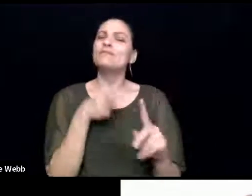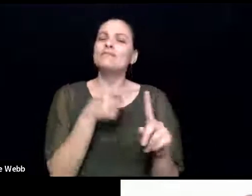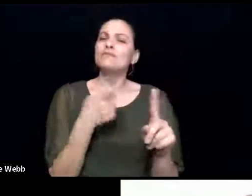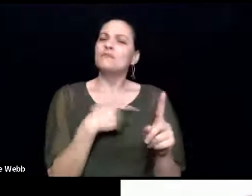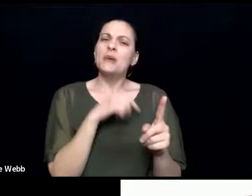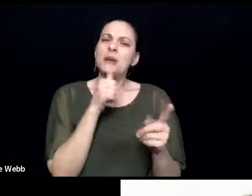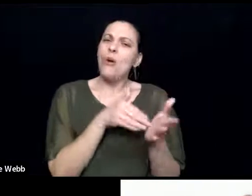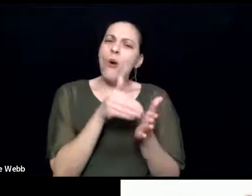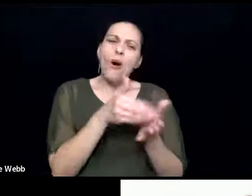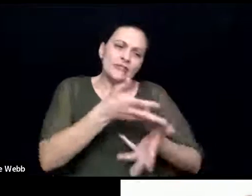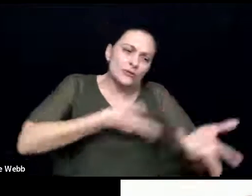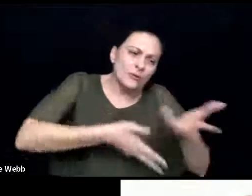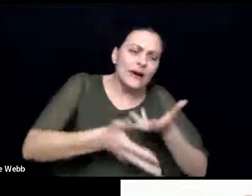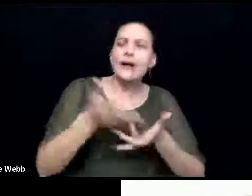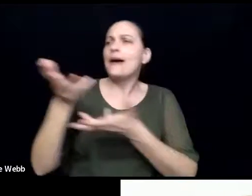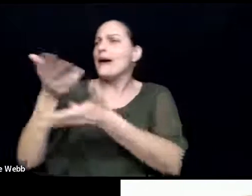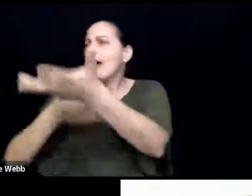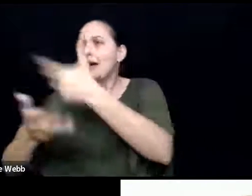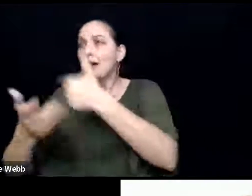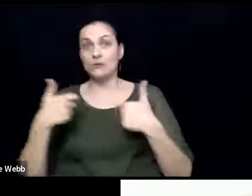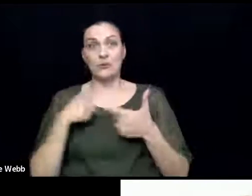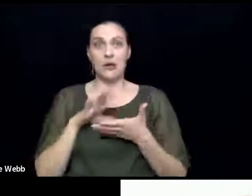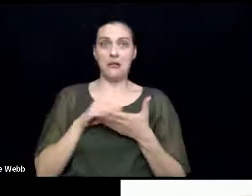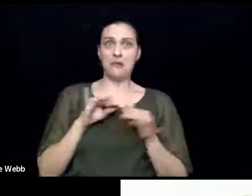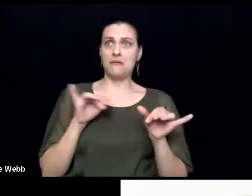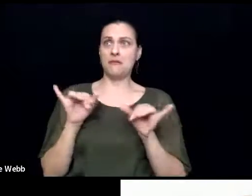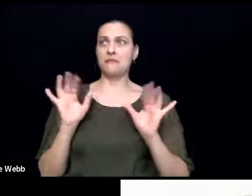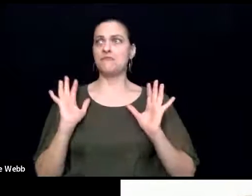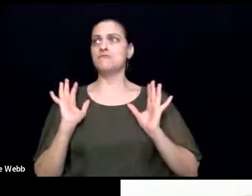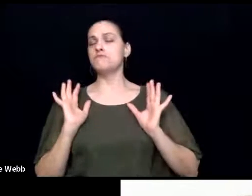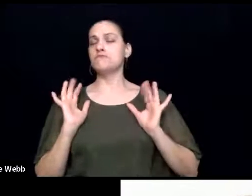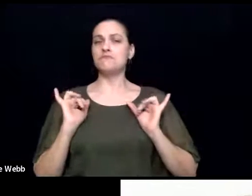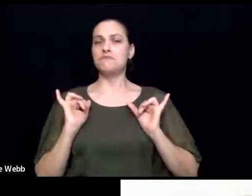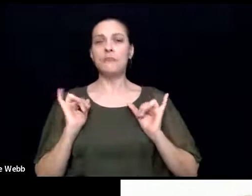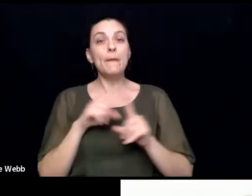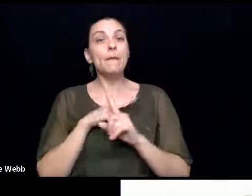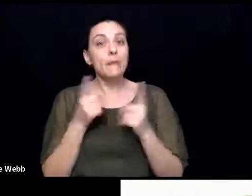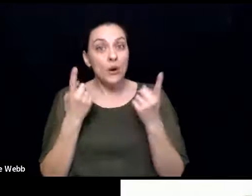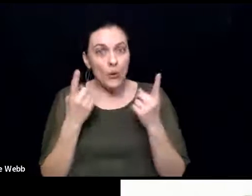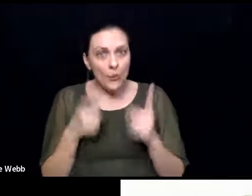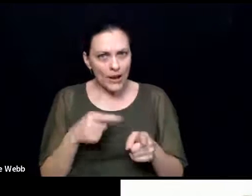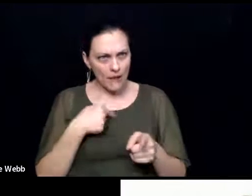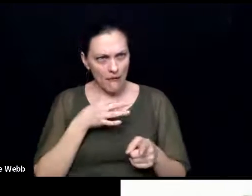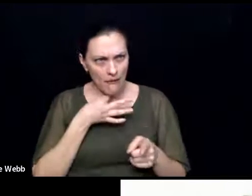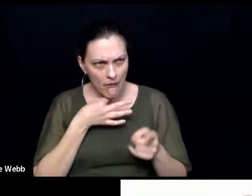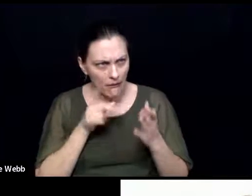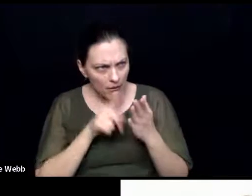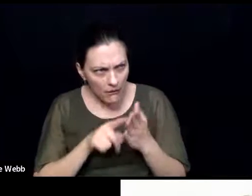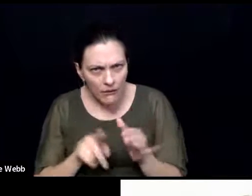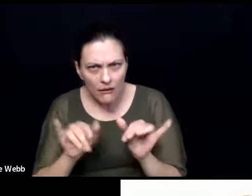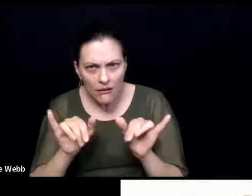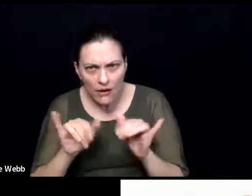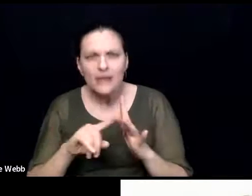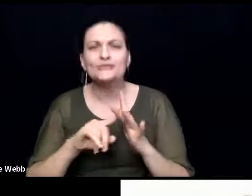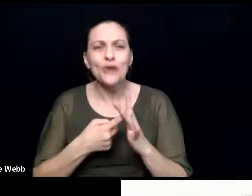family members and to start connecting with them and also my siblings and I we all work hard -- we